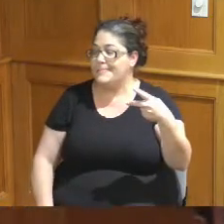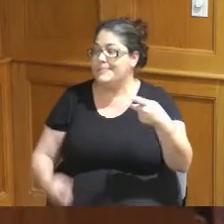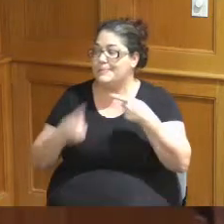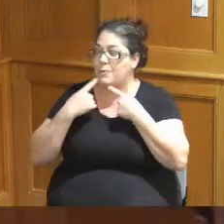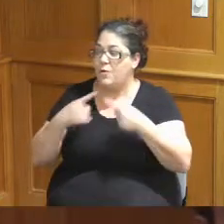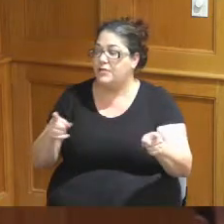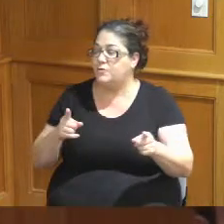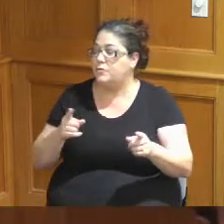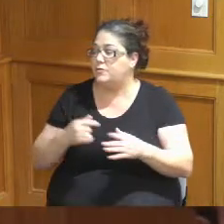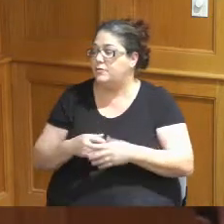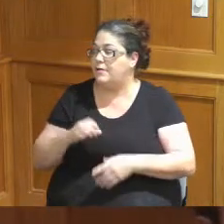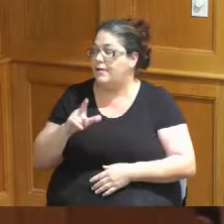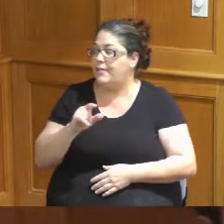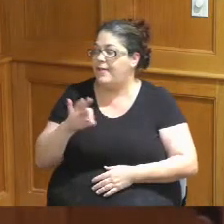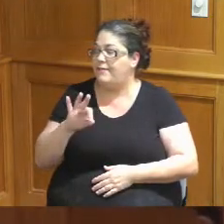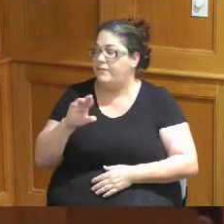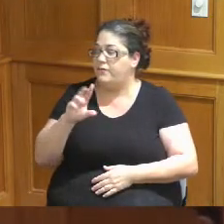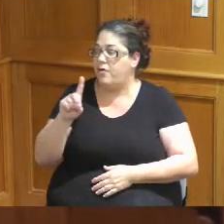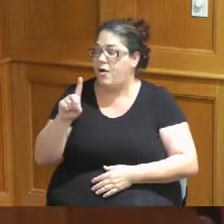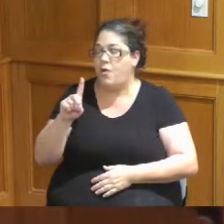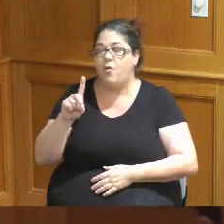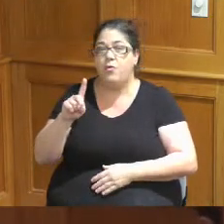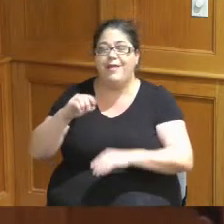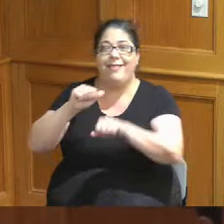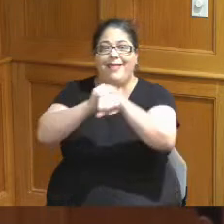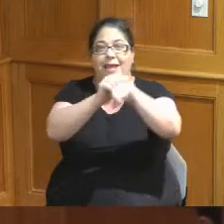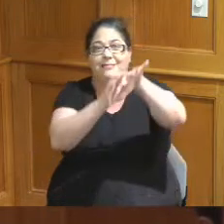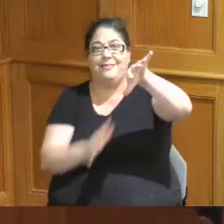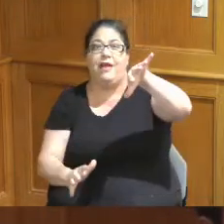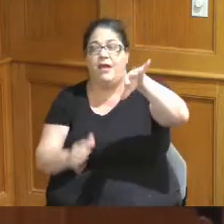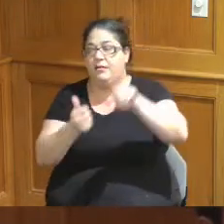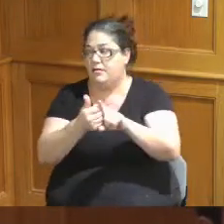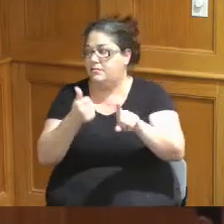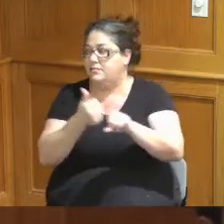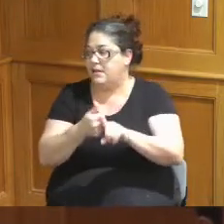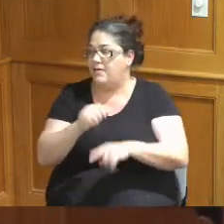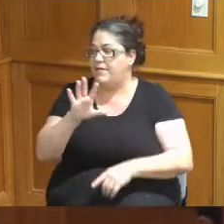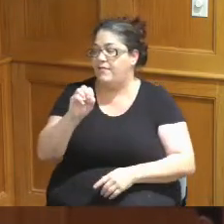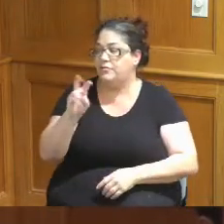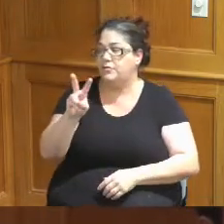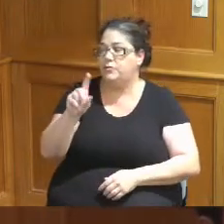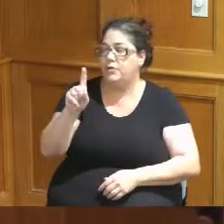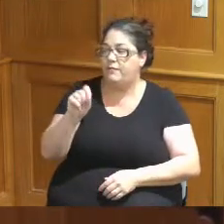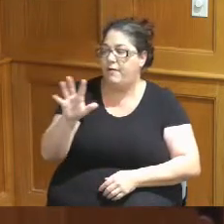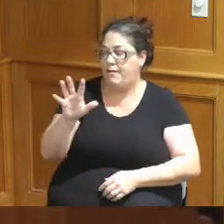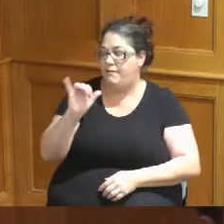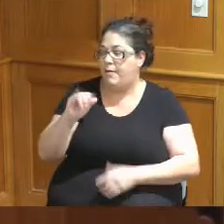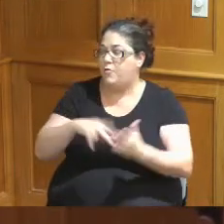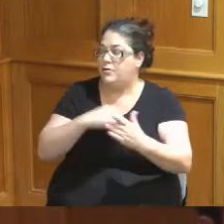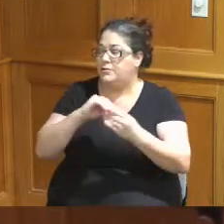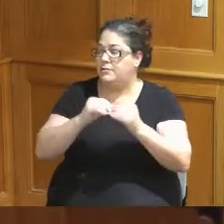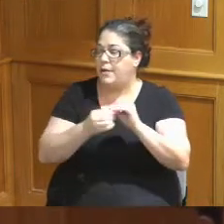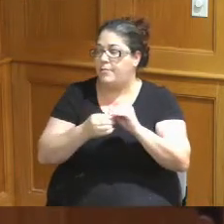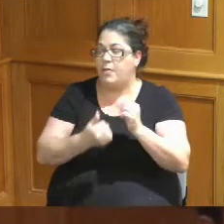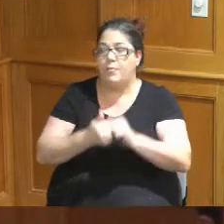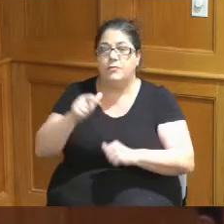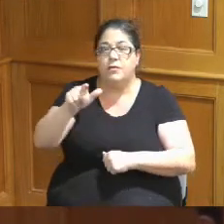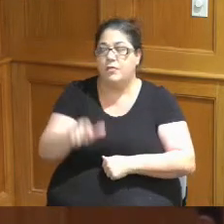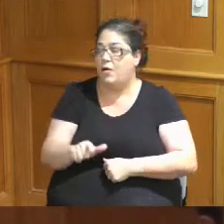bid for Cliff Road Landslide stabilization it's project 502105 Lois bitter W E Smith Construction